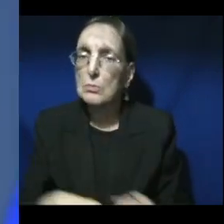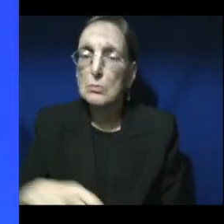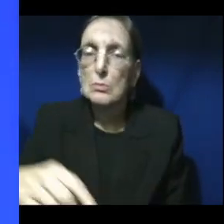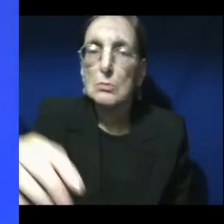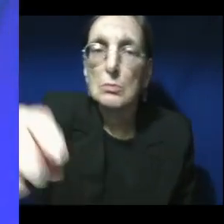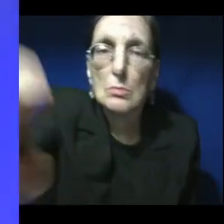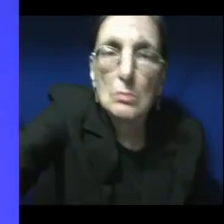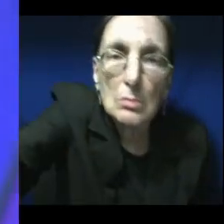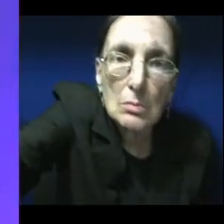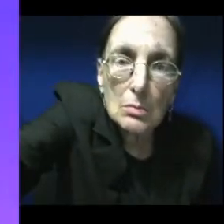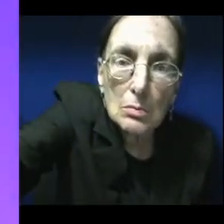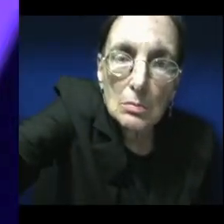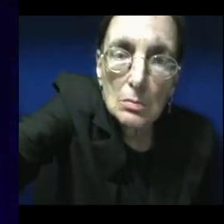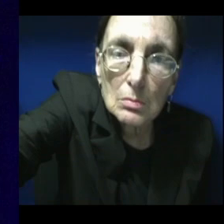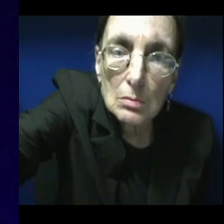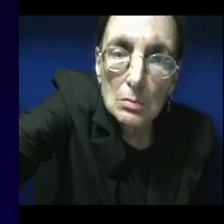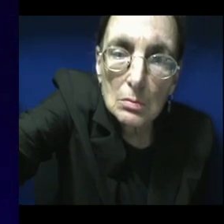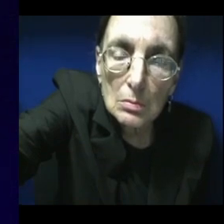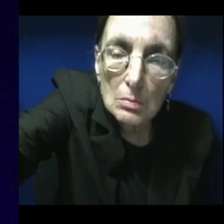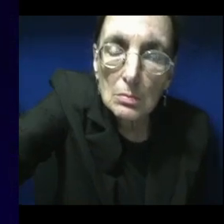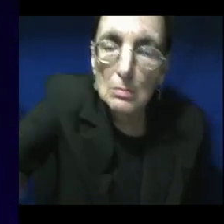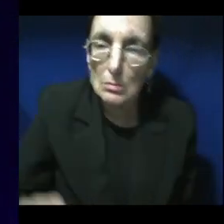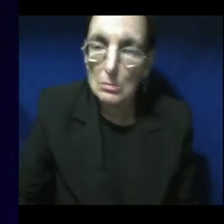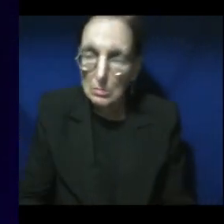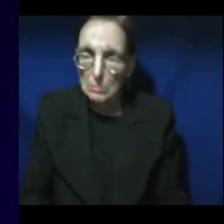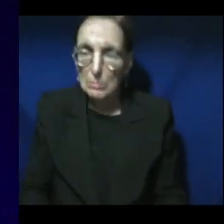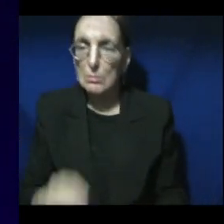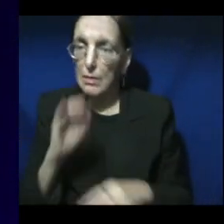This is just true, right? It’s anyone would have uncovered it. So I’m distancing myself from the